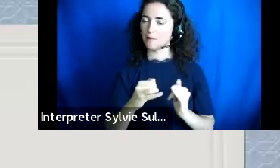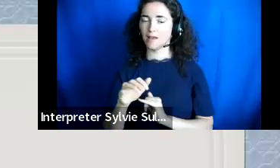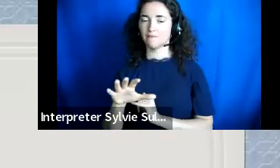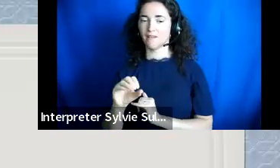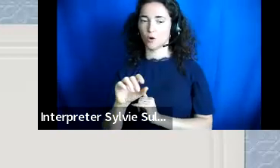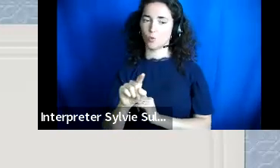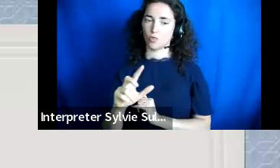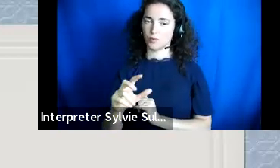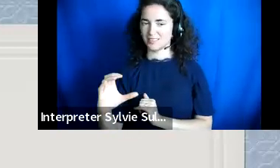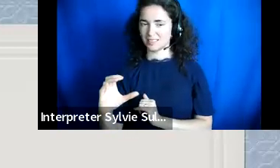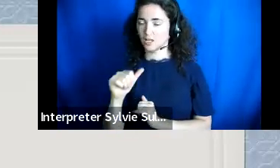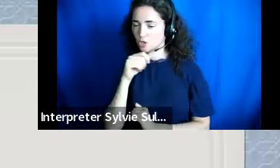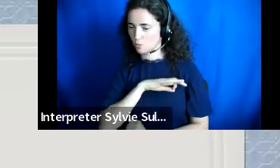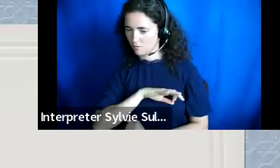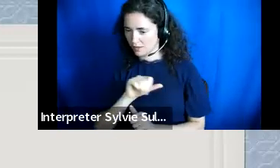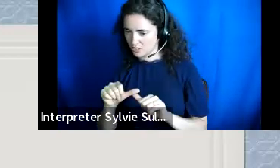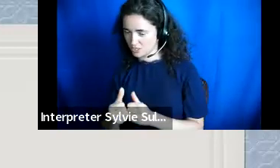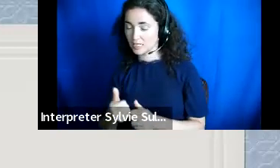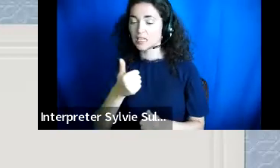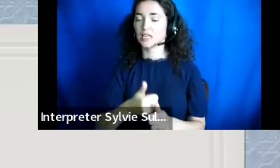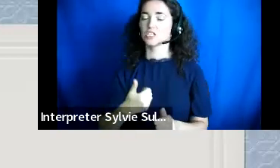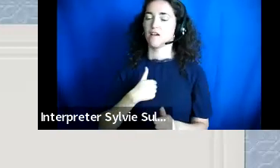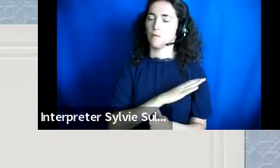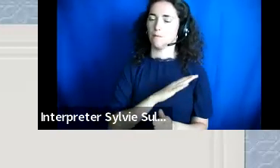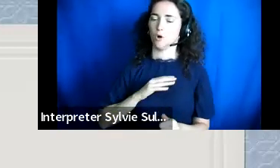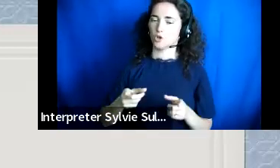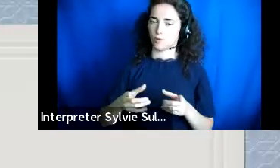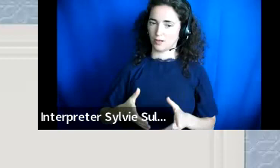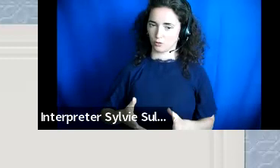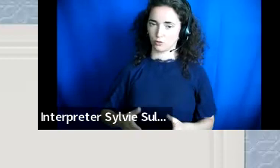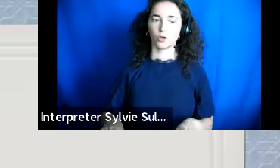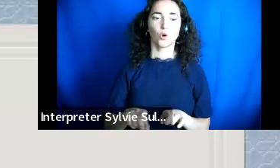Each has a board of directors and there's one center in each OCD region.